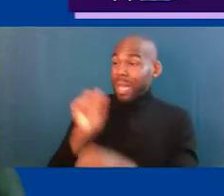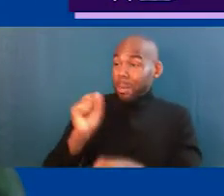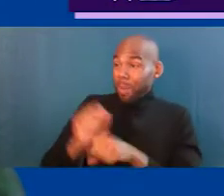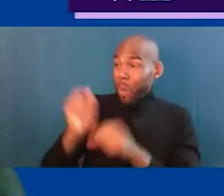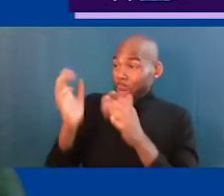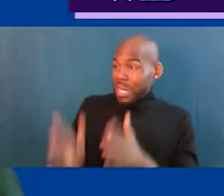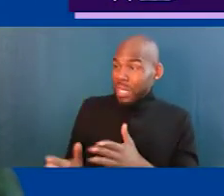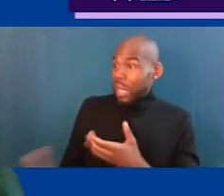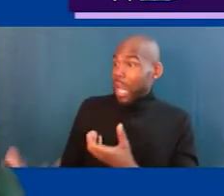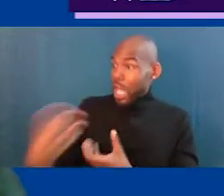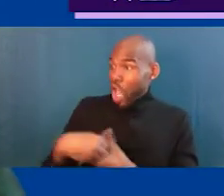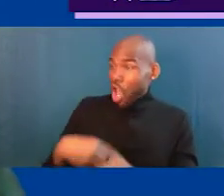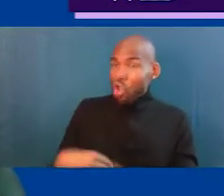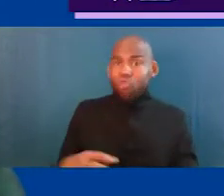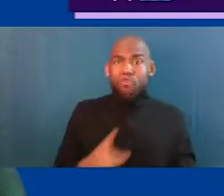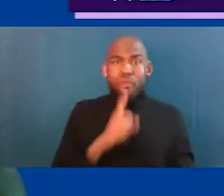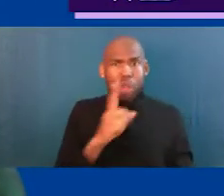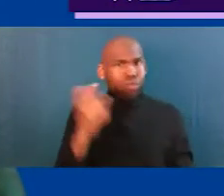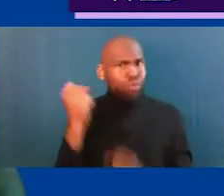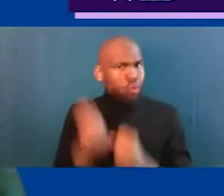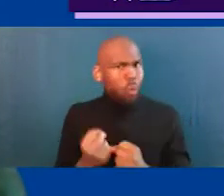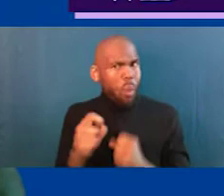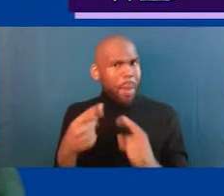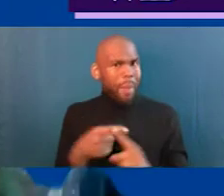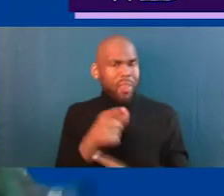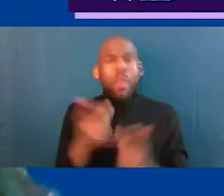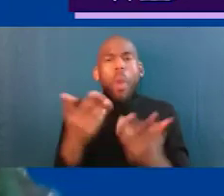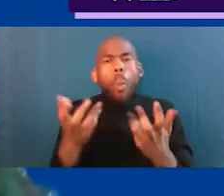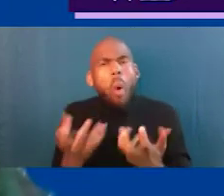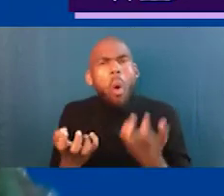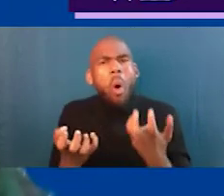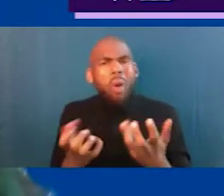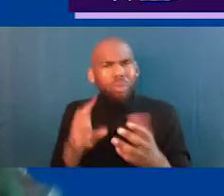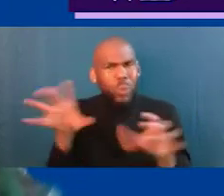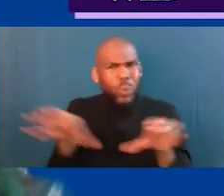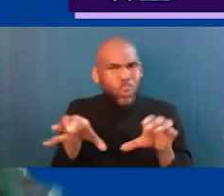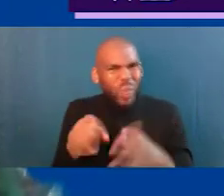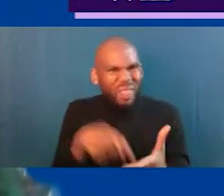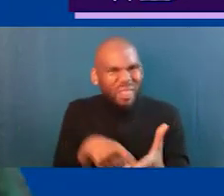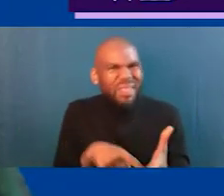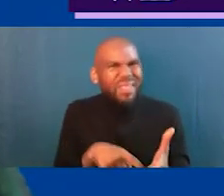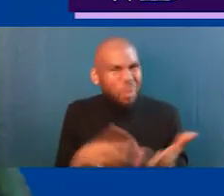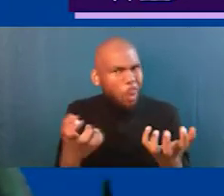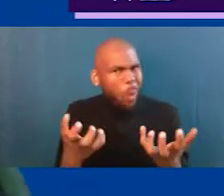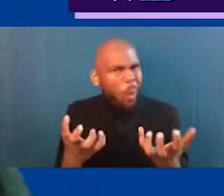in this really feel strongly about it. People want to do this. And it makes them feel like,